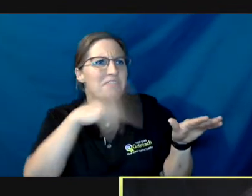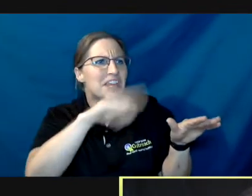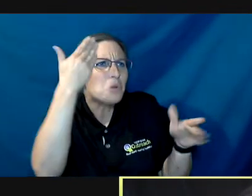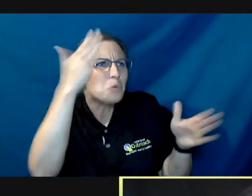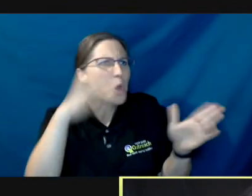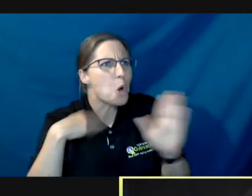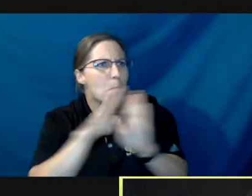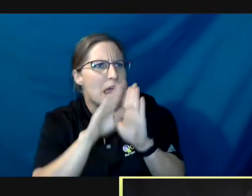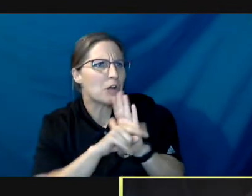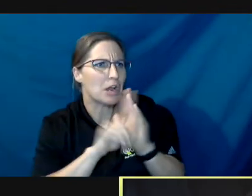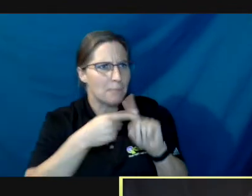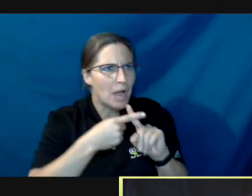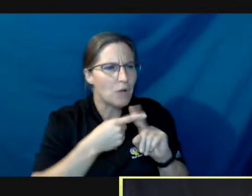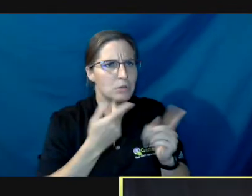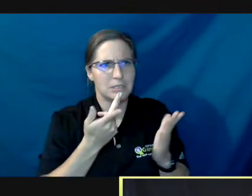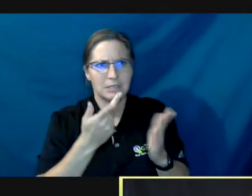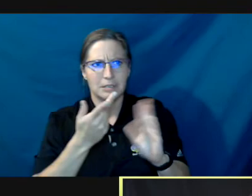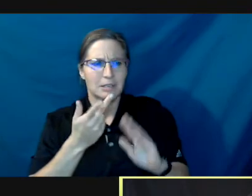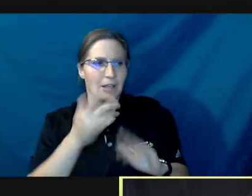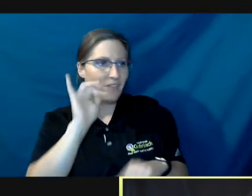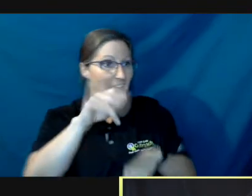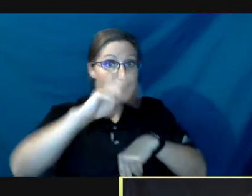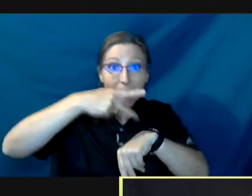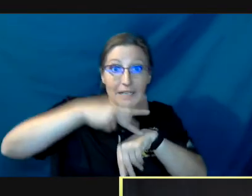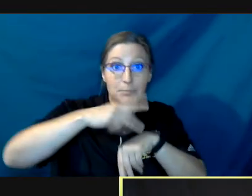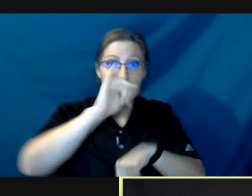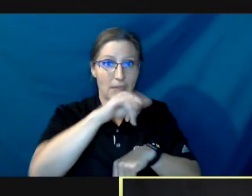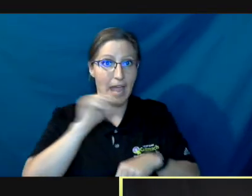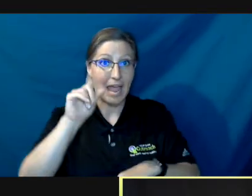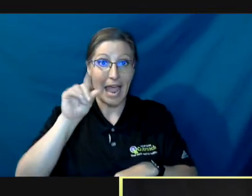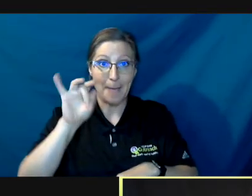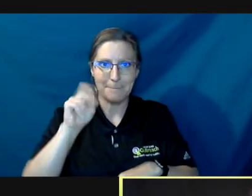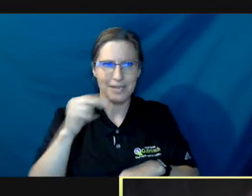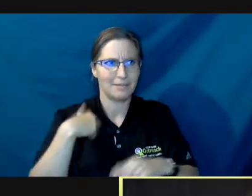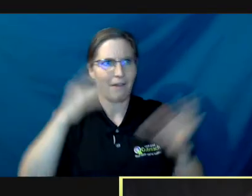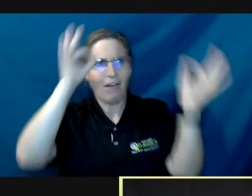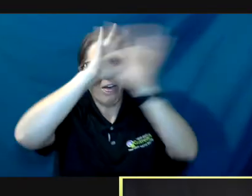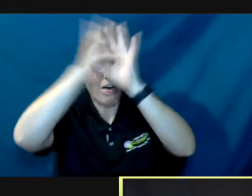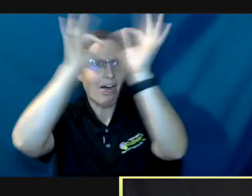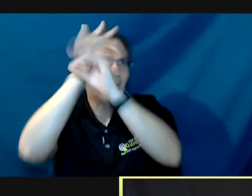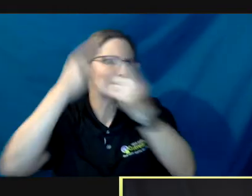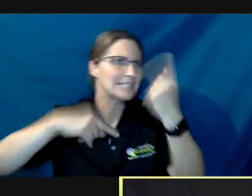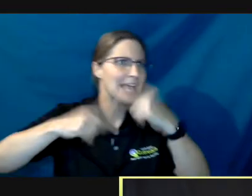any of the background? A principal or admin is not going to know sign language. They're not going to know